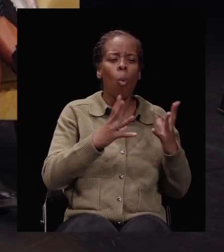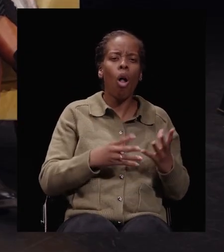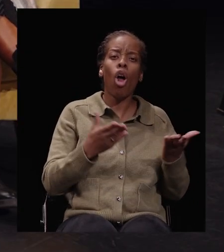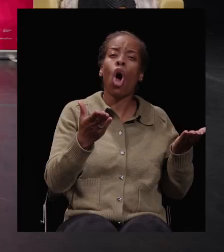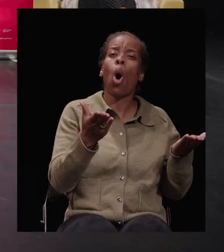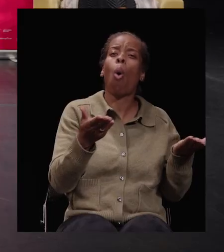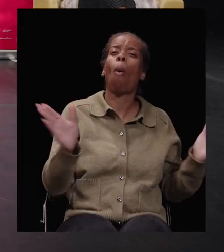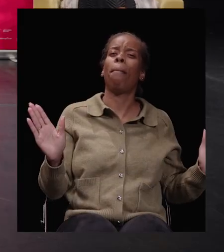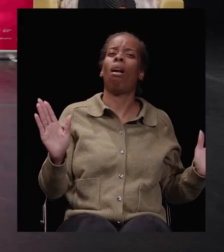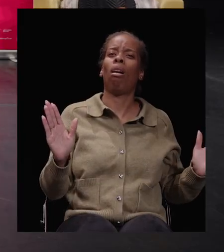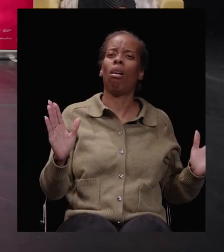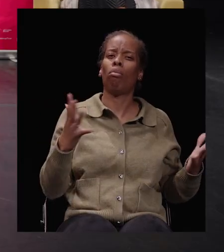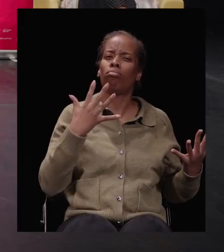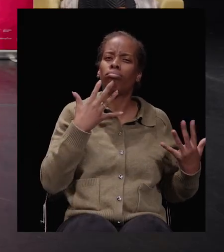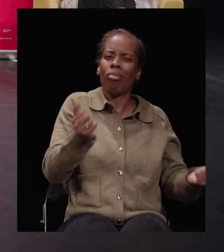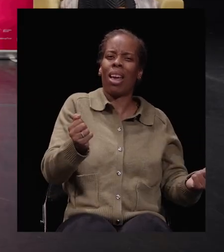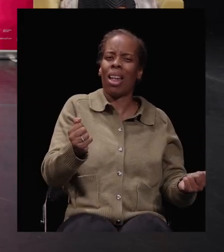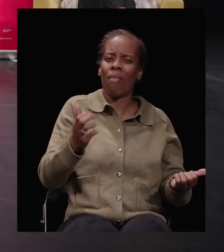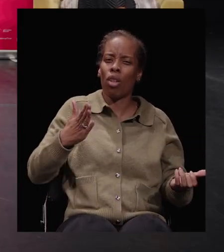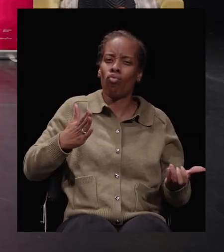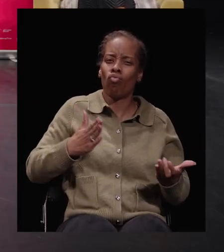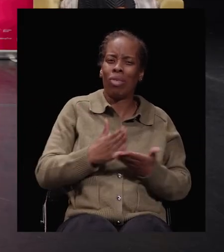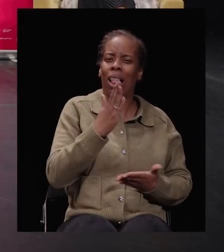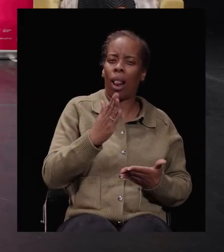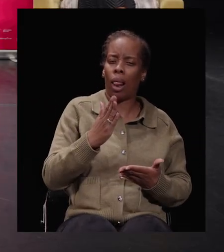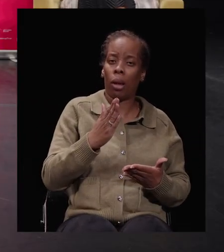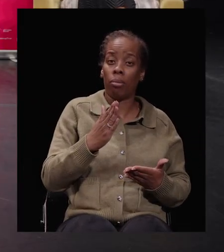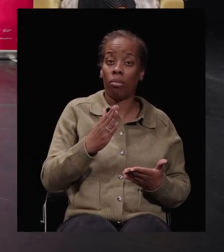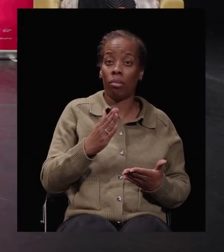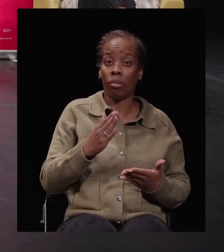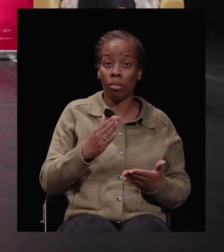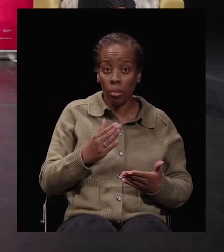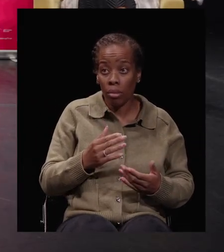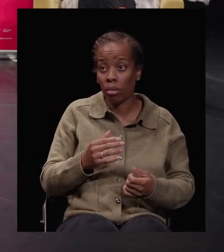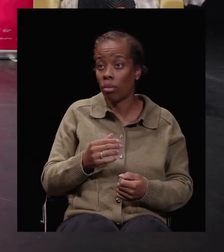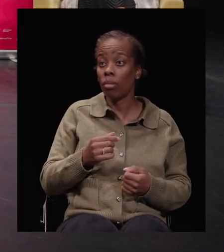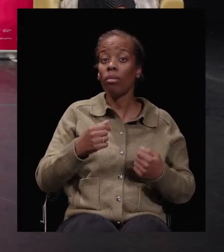But as we say, we have an amazing panellist, and we don't want to be all Eeyore and not Winnie the Pooh.